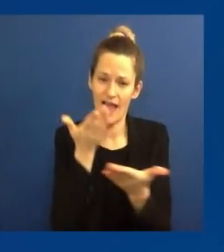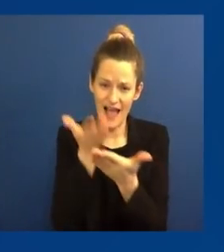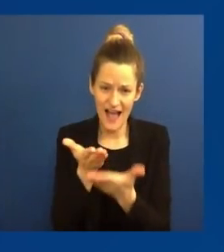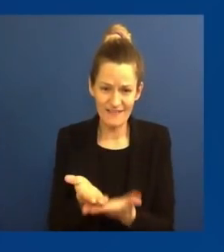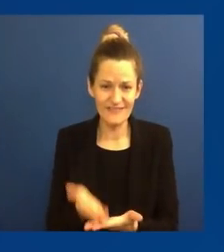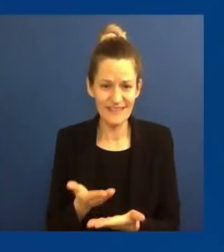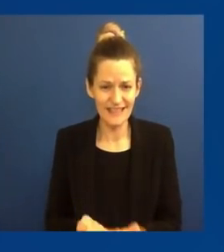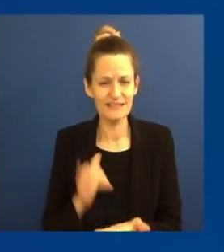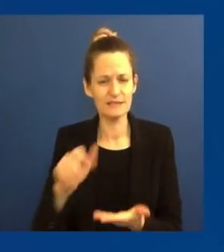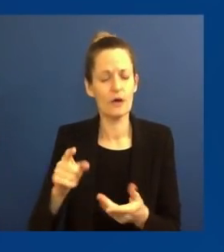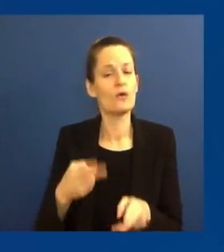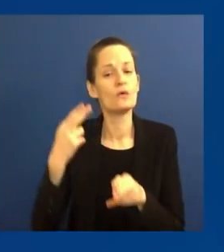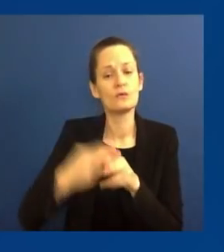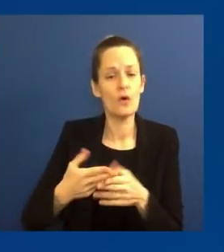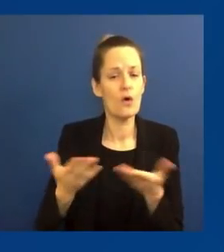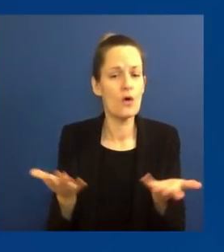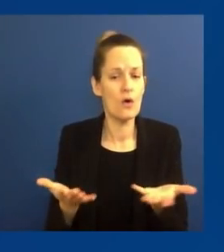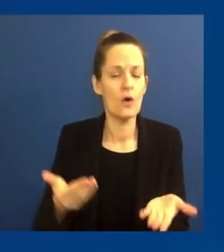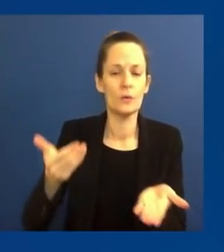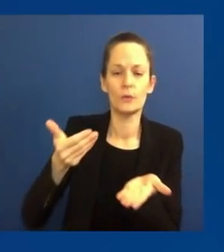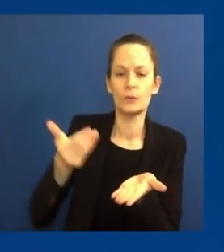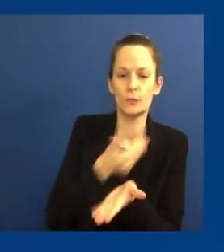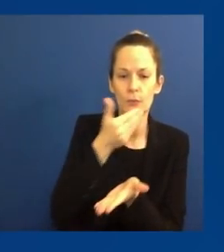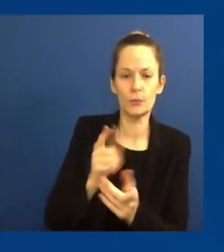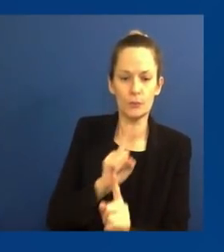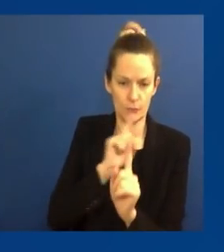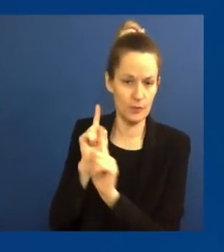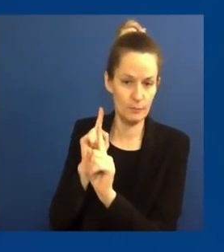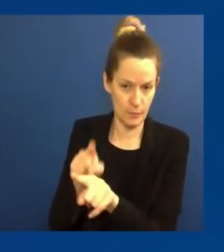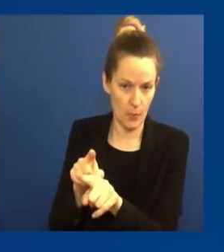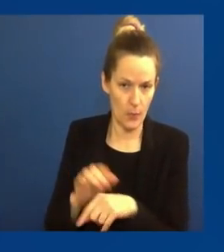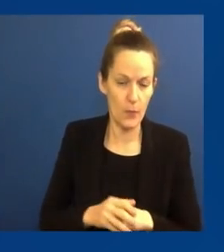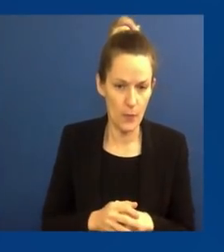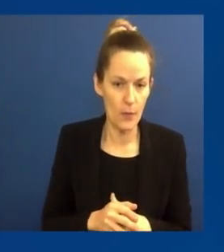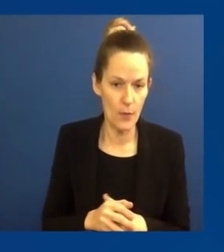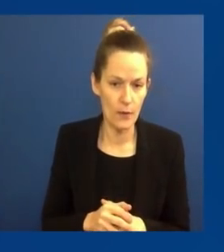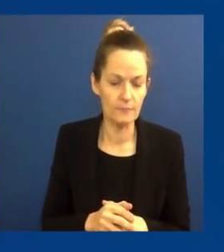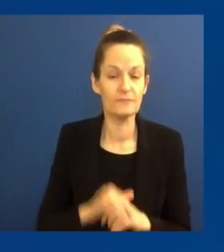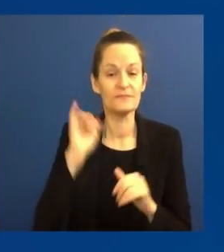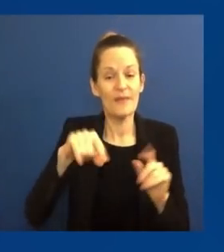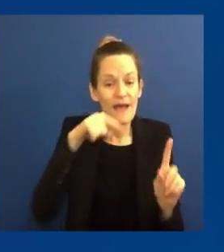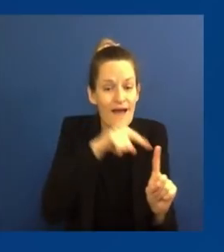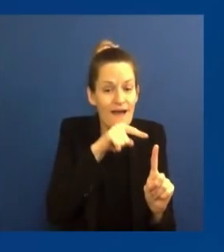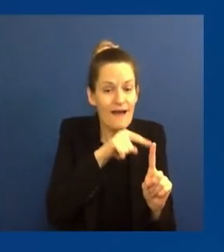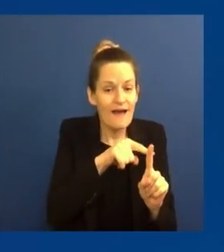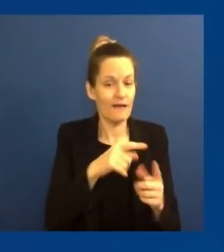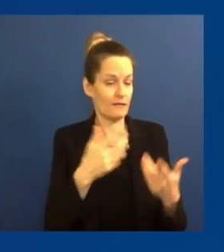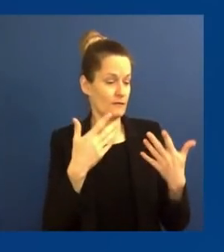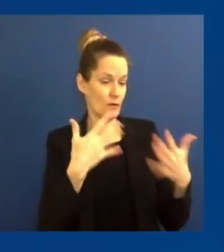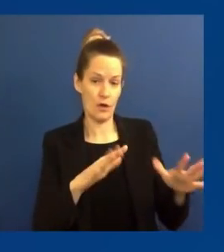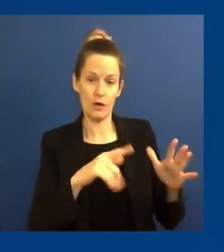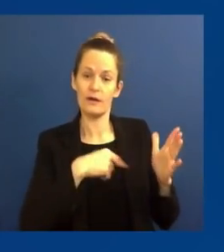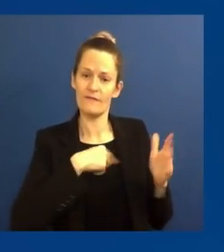that a booster or third dose of the Pfizer or Moderna COVID-19 vaccine provides greater protection